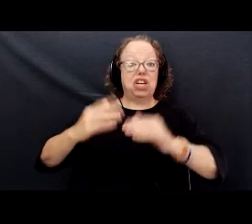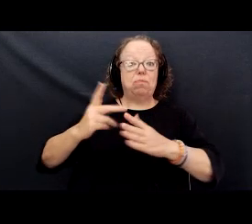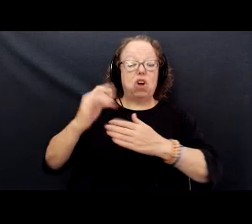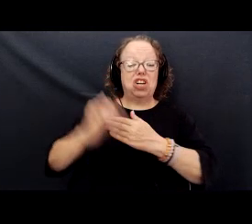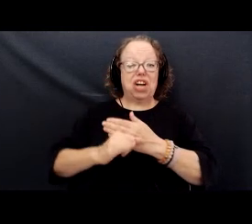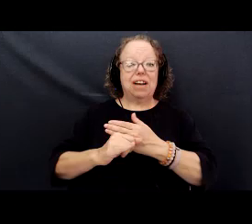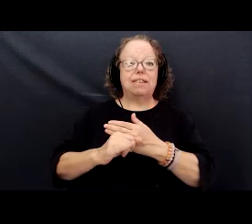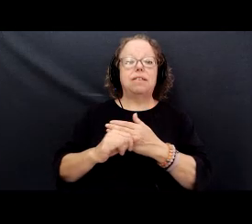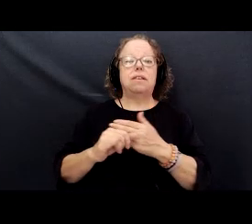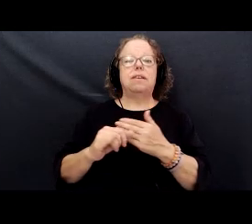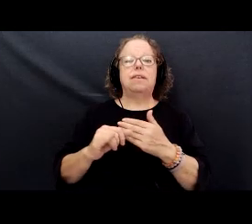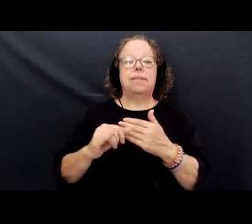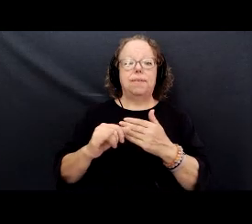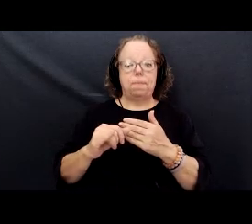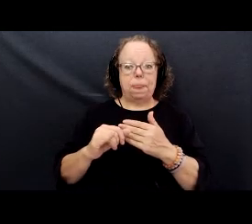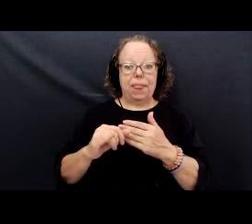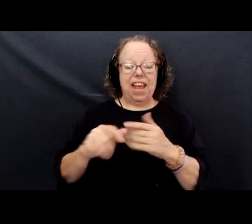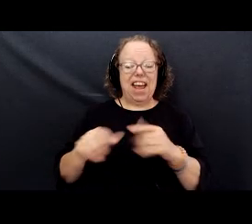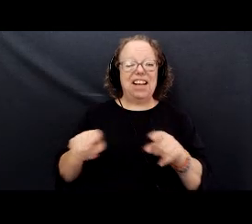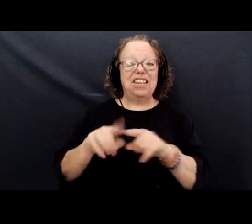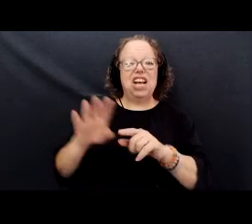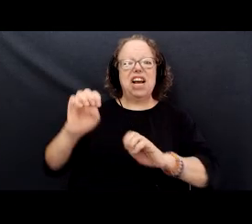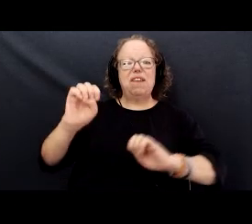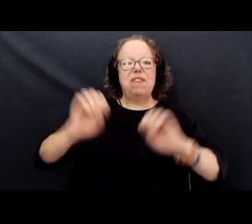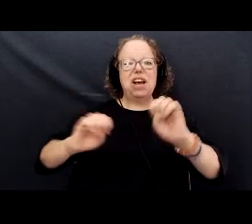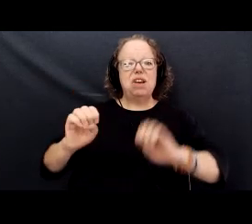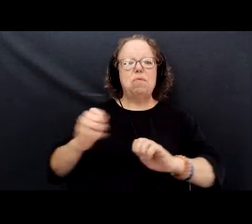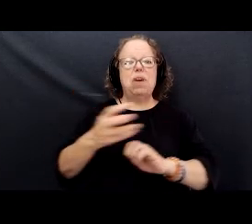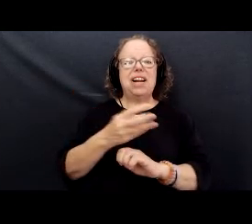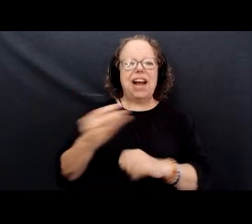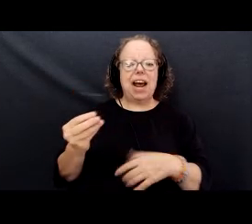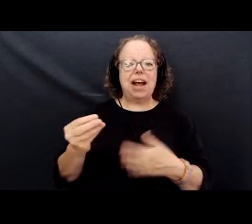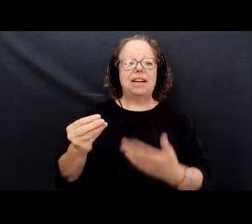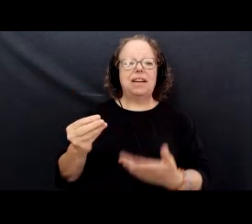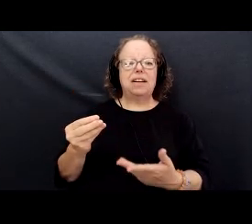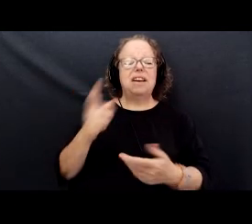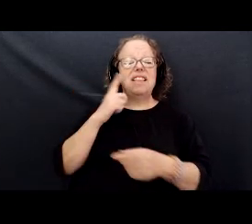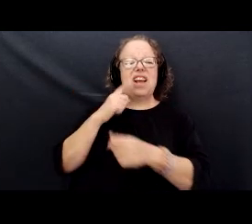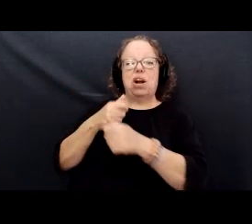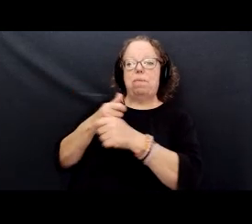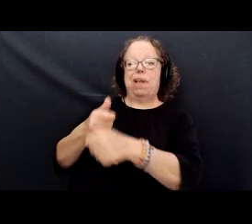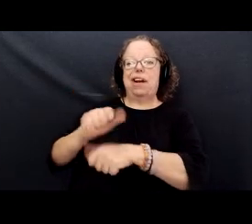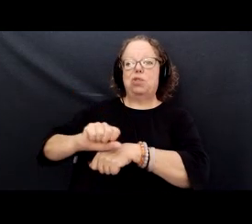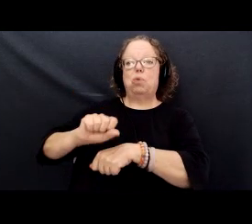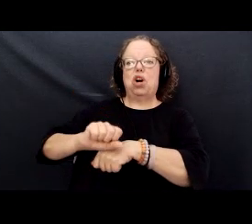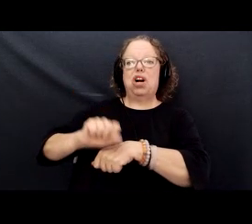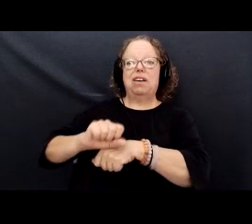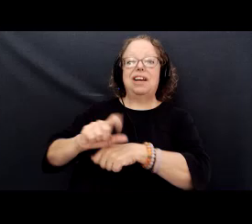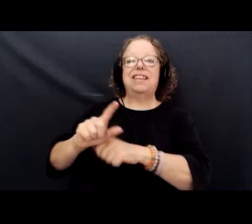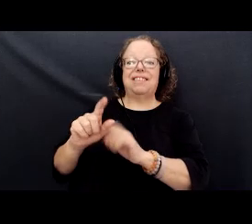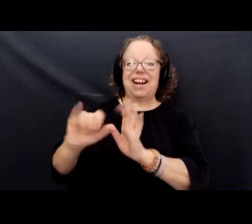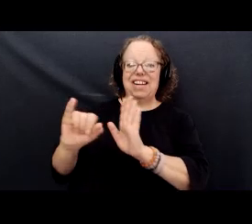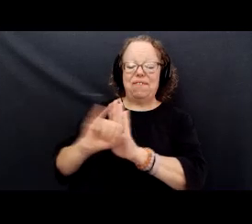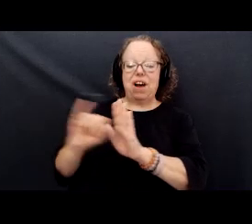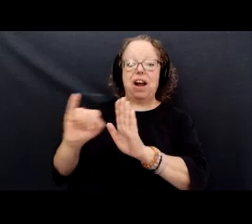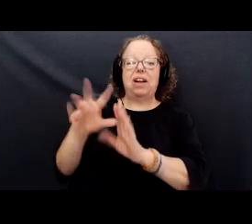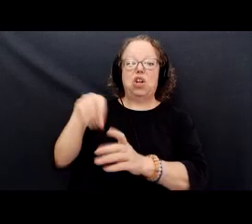they're evaluated and their compliance work is identified and included in those projects.